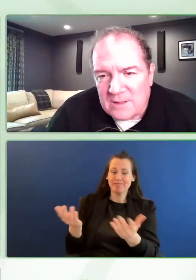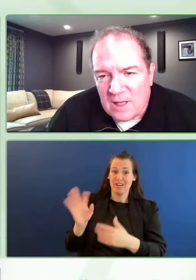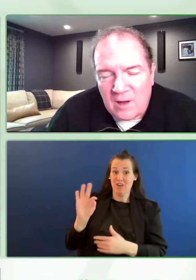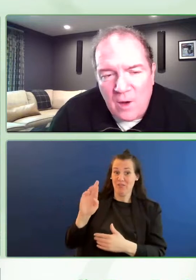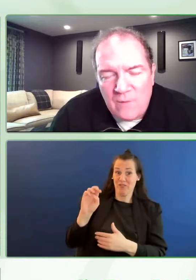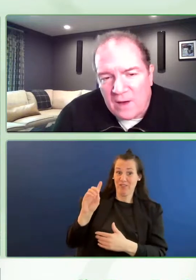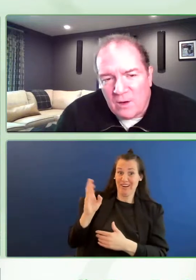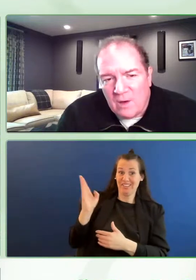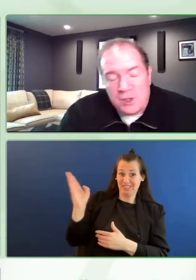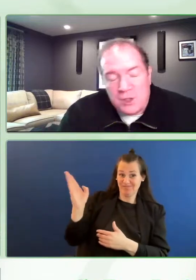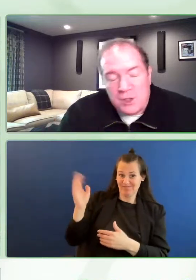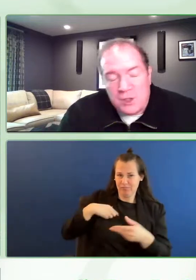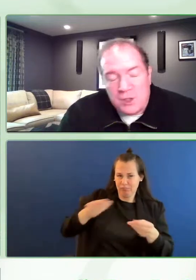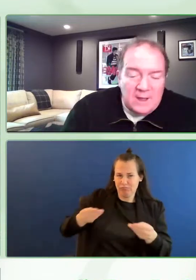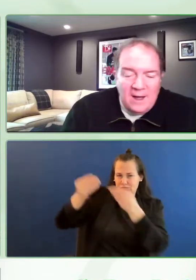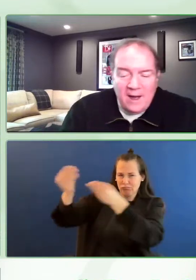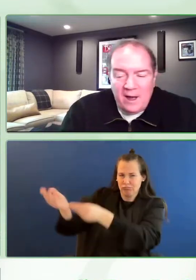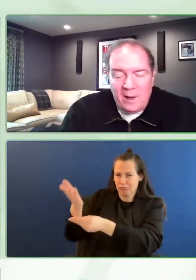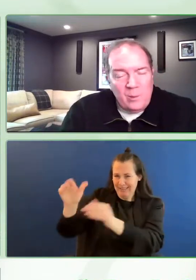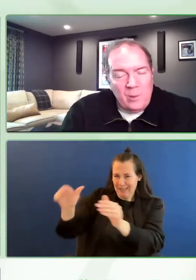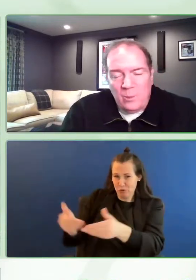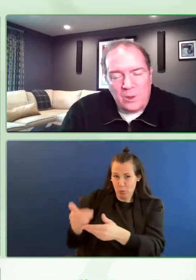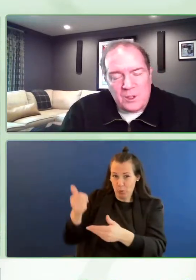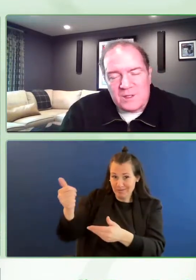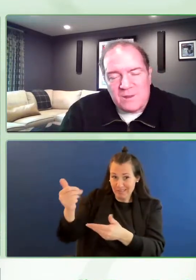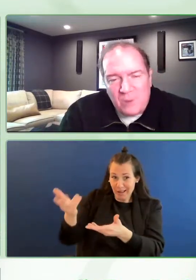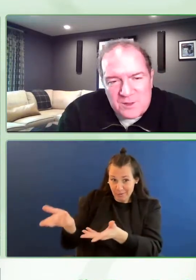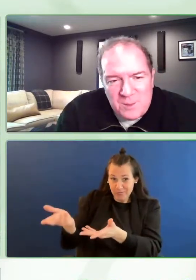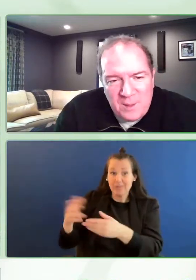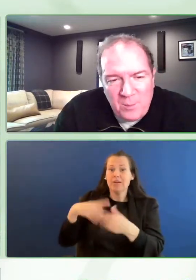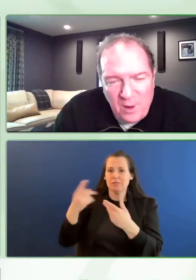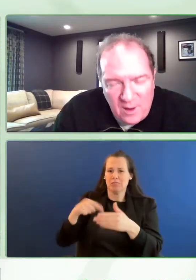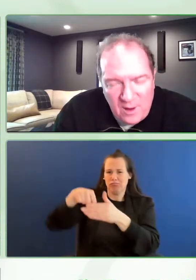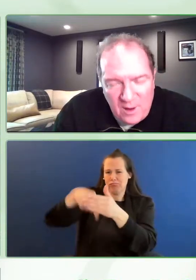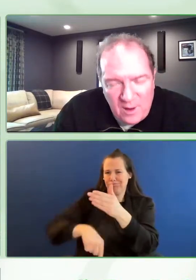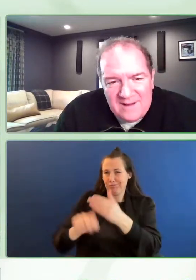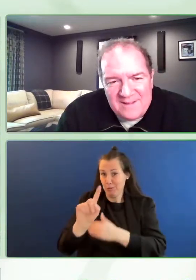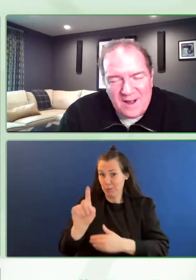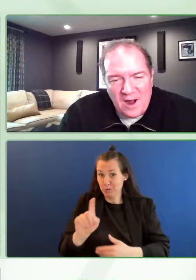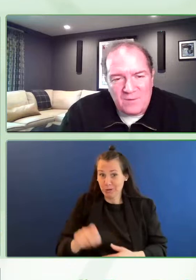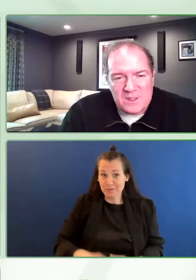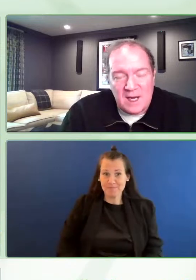As the co-founder of journey able and we are proud to be part of the conference.